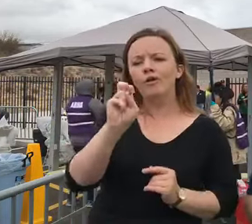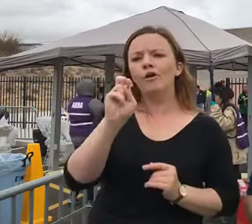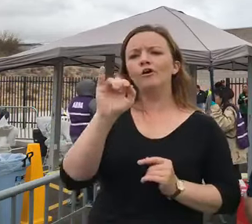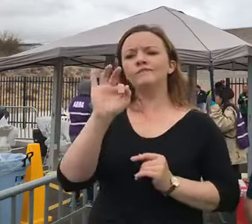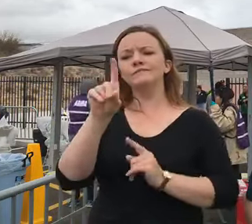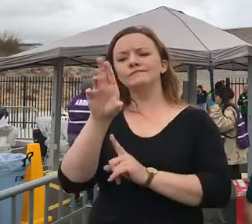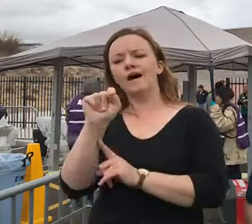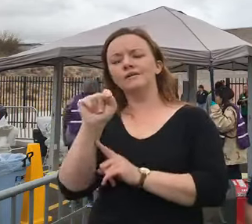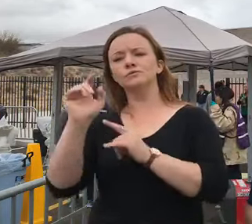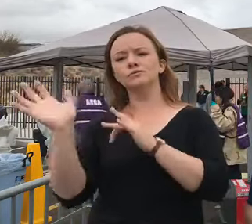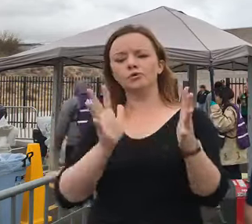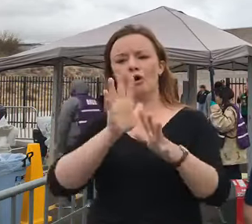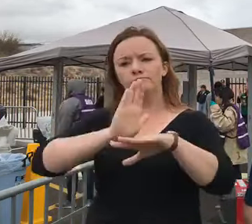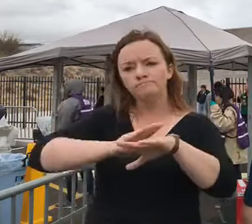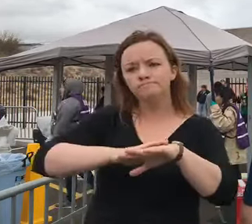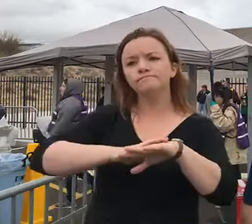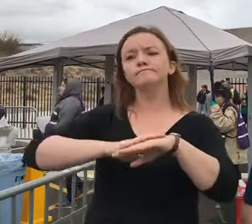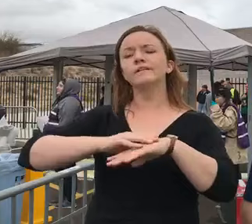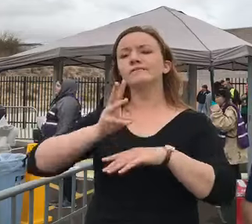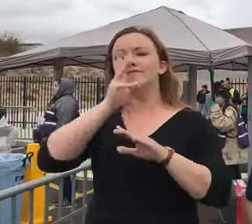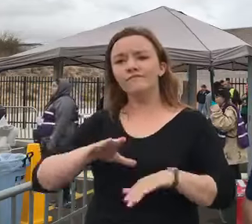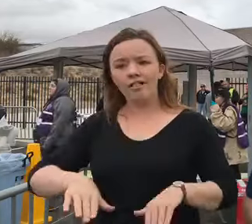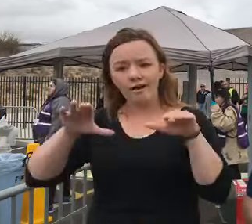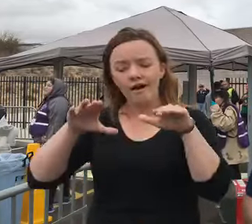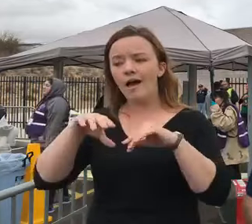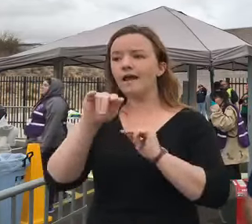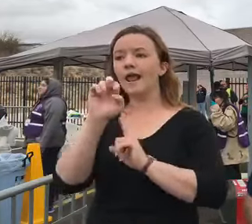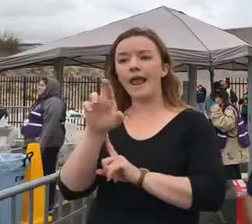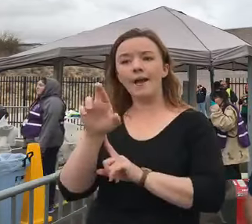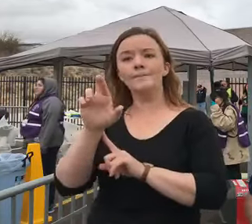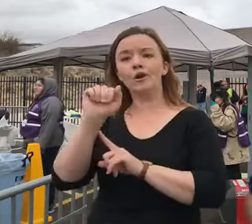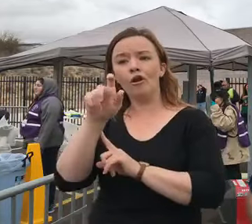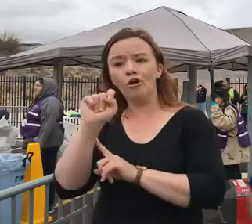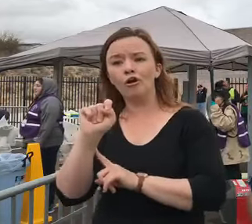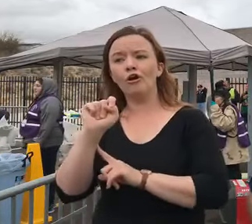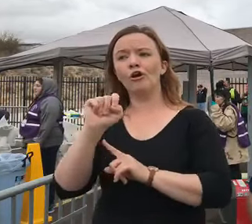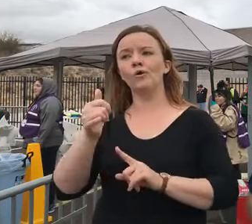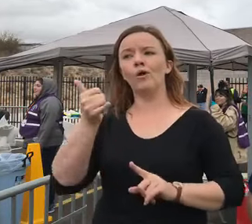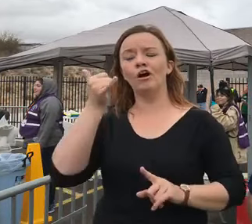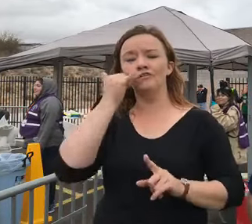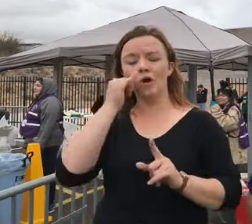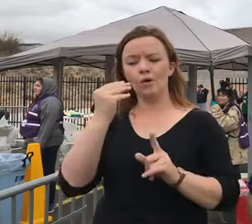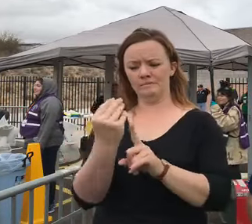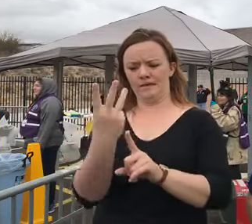flash flood or a severe thunderstorm an Amber Alert and your phone goes off with those familiar emergency alert system tones,